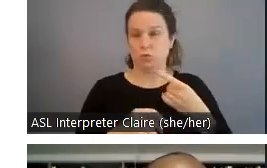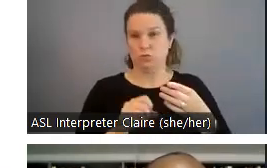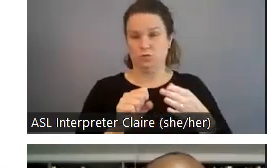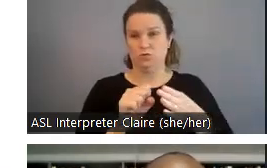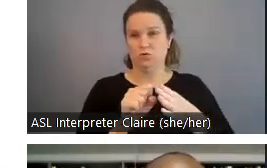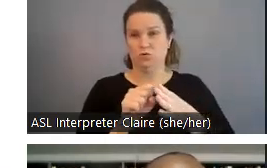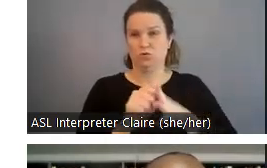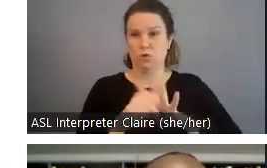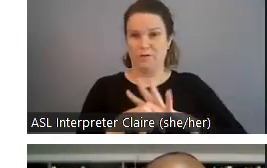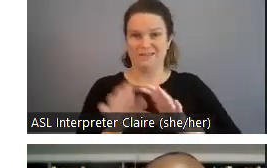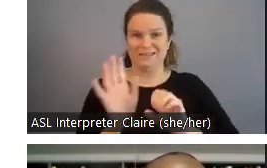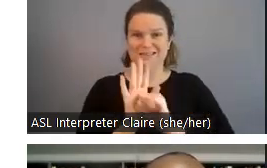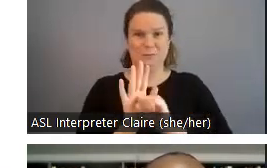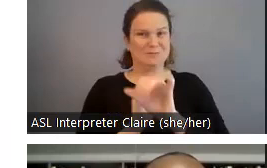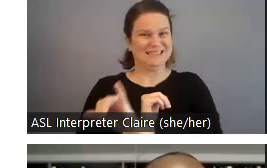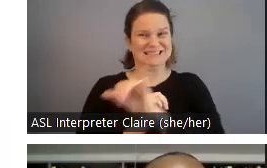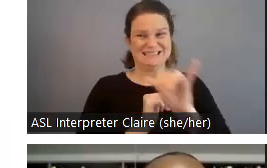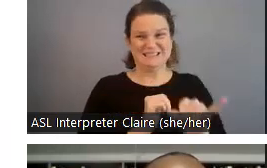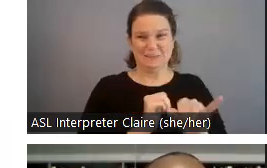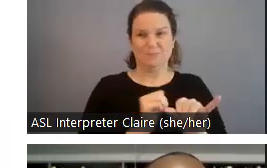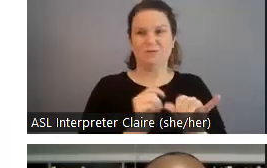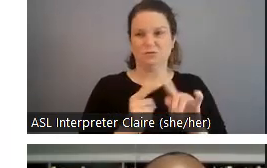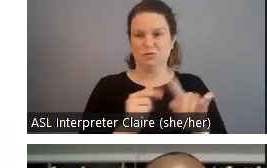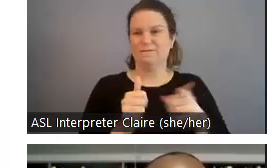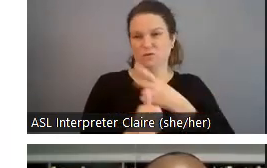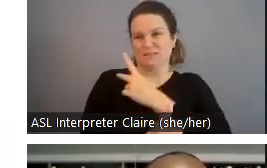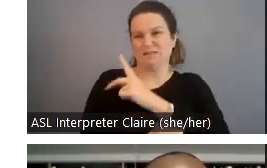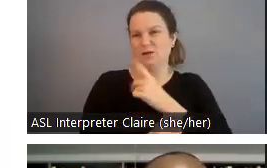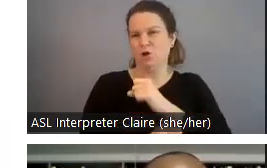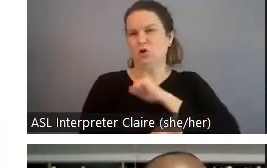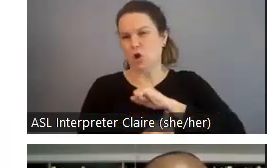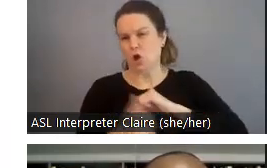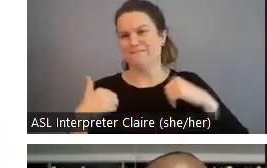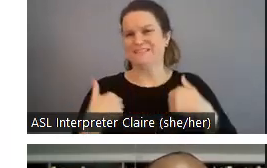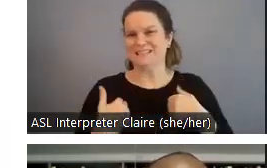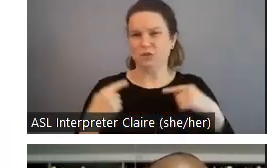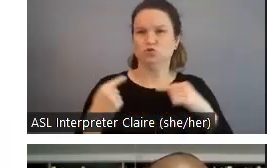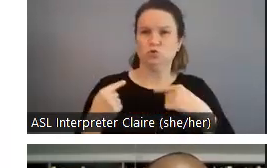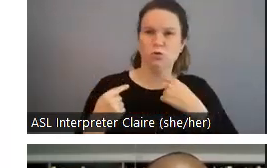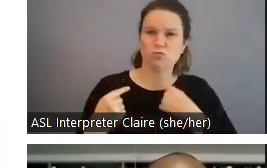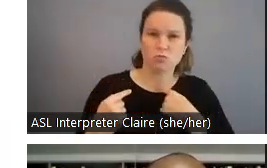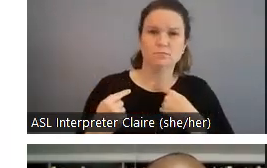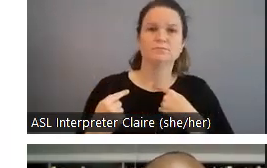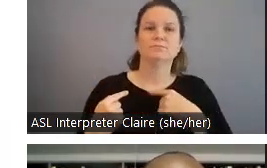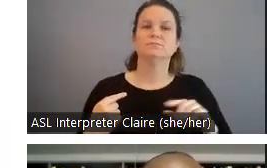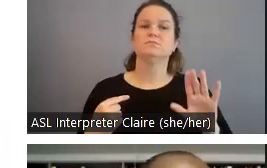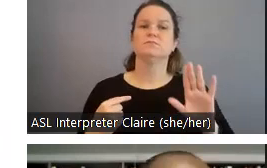really were very similar to the previous patient with cough, and fatigue, and sore throat,